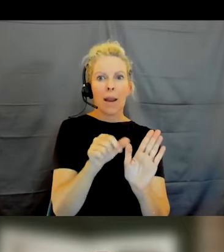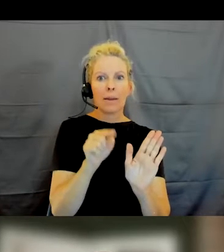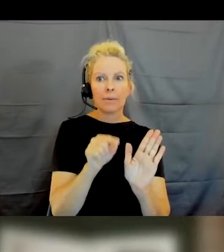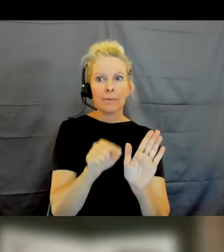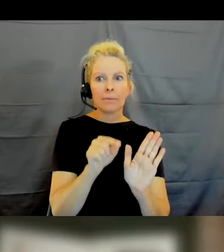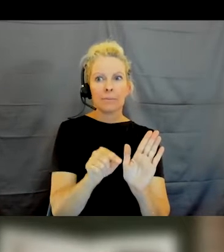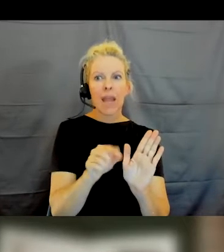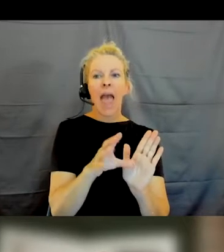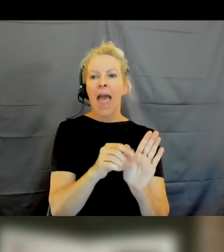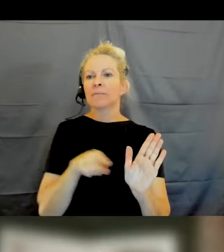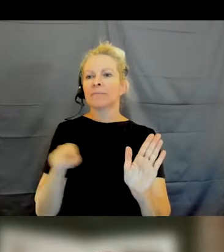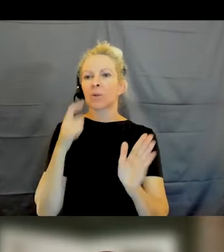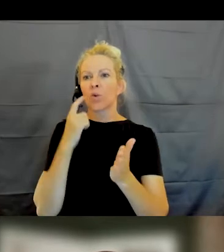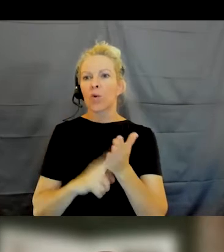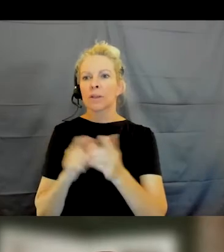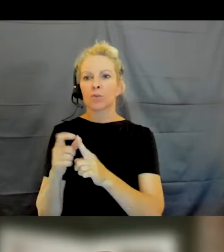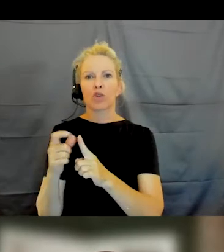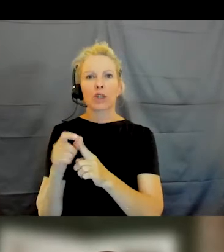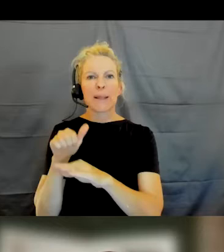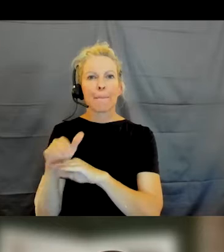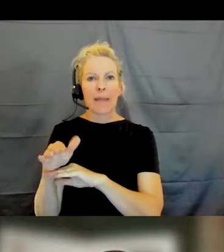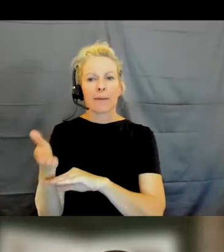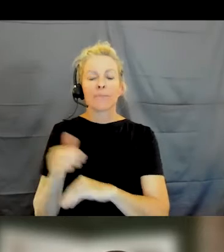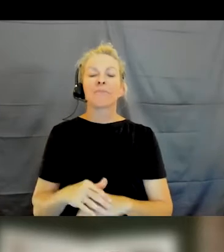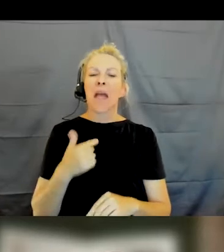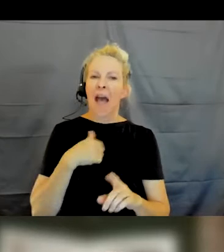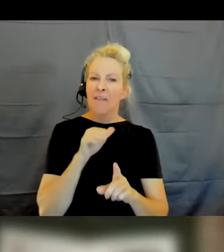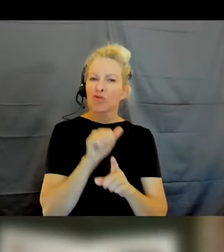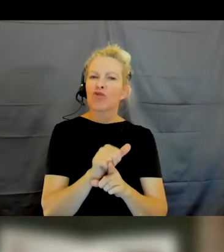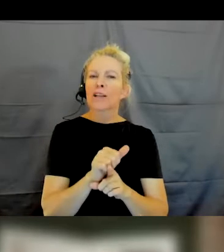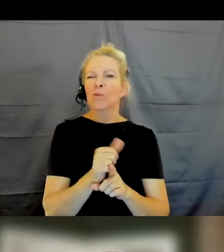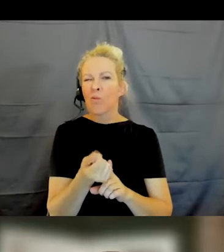This is one of those I have tricked, perhaps, one or two of those automated accessibility